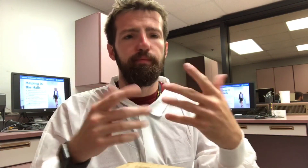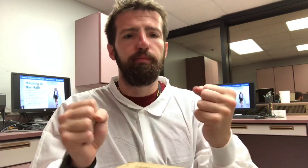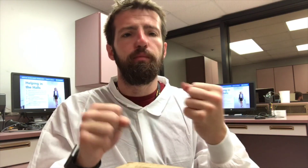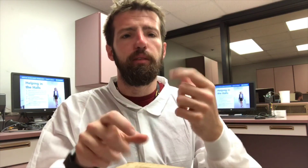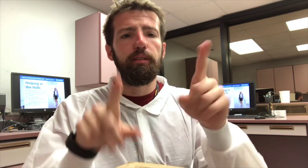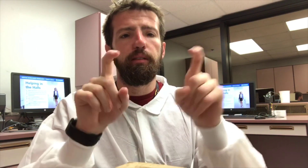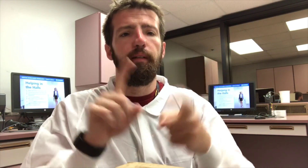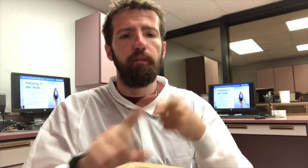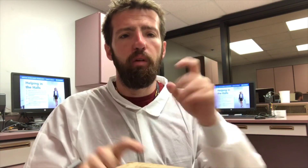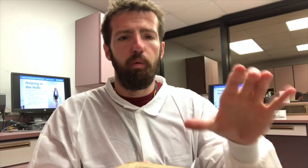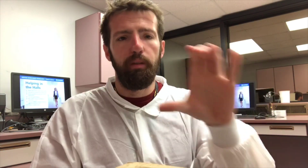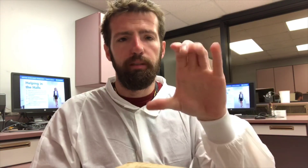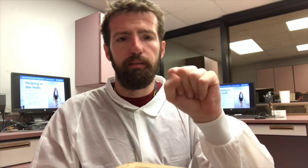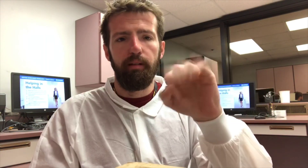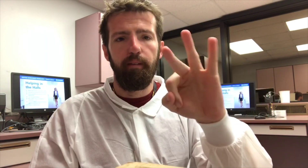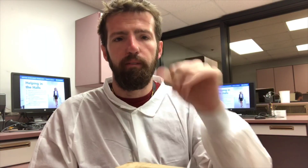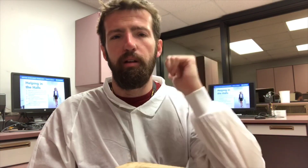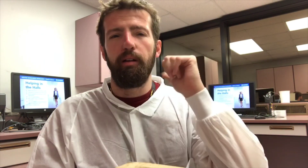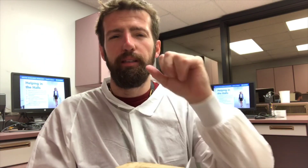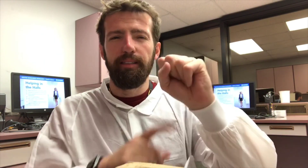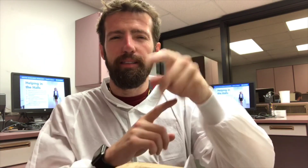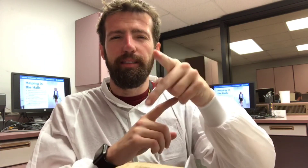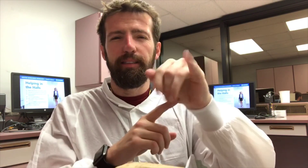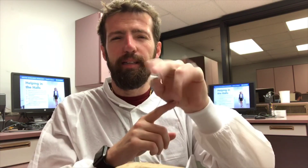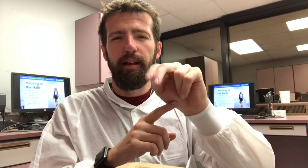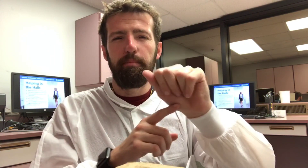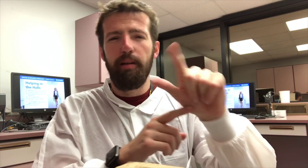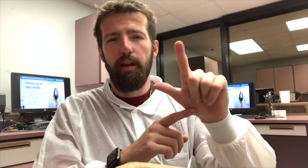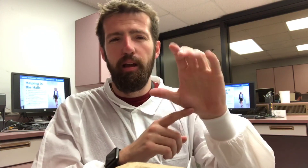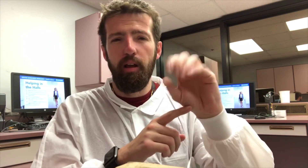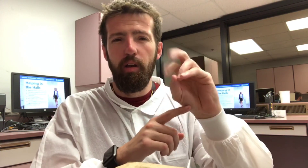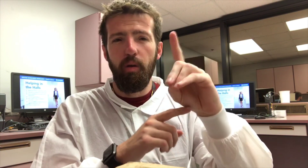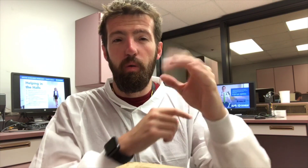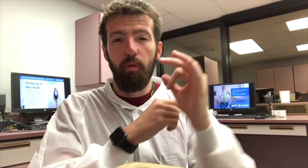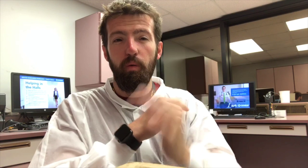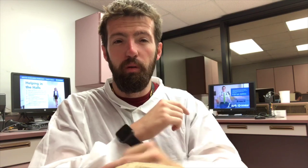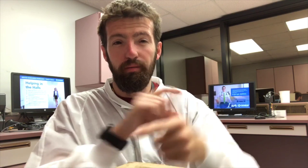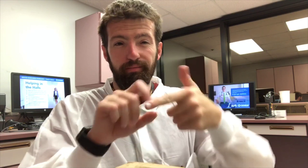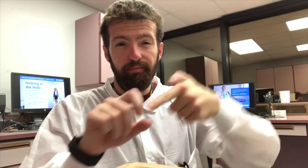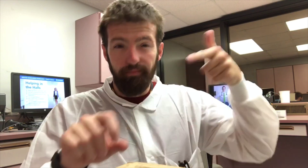and we had CSF done - where fluid is drawn from his spinal cord.